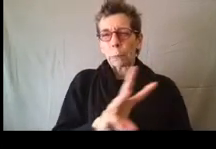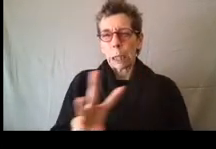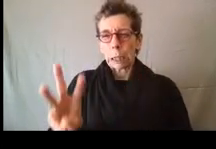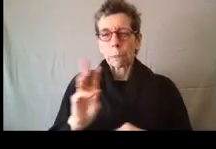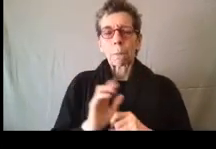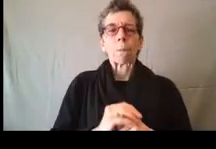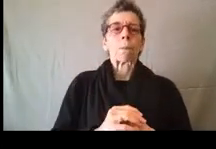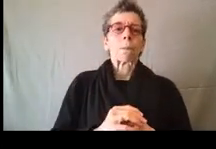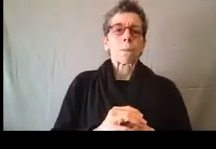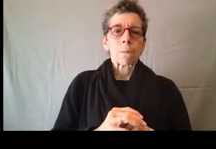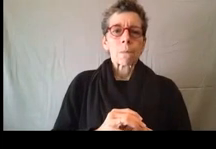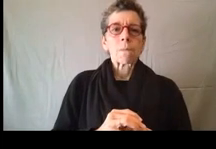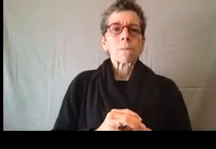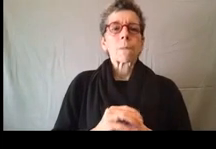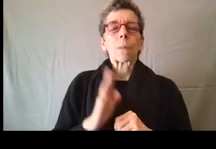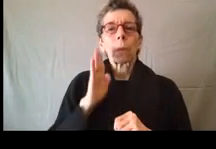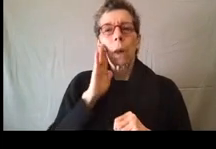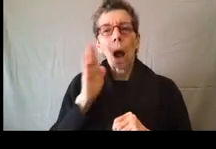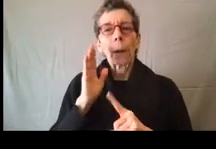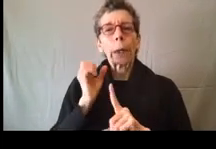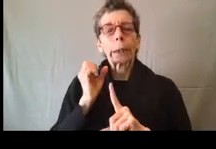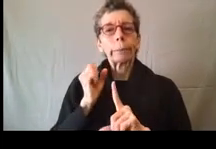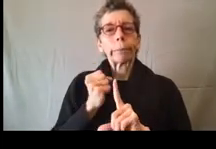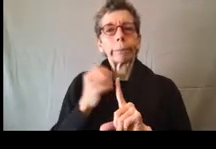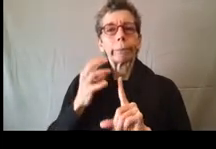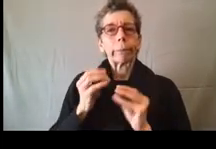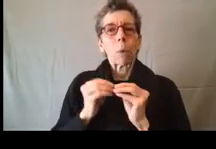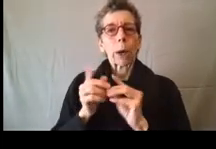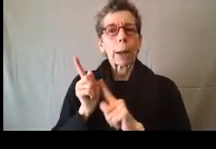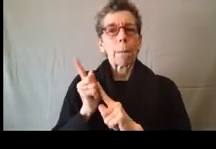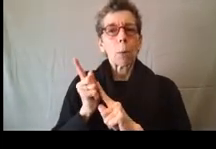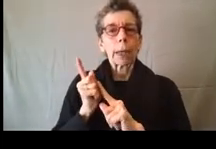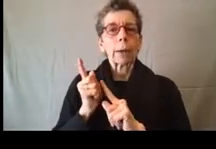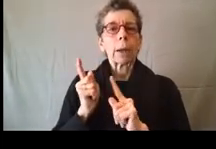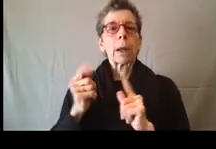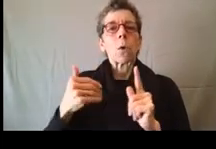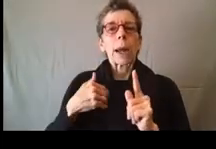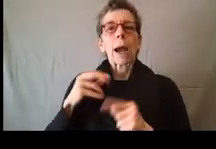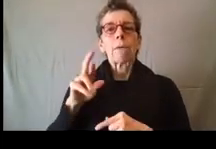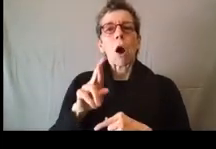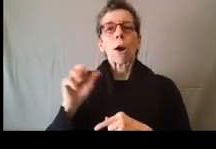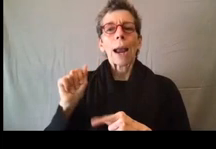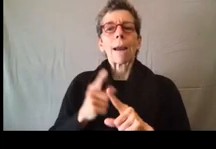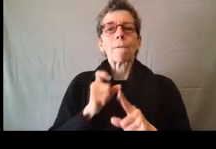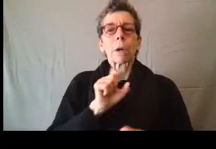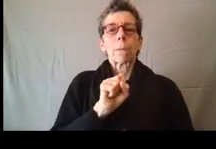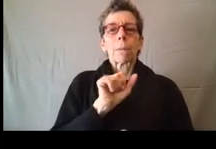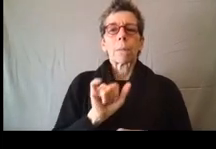I will explain this in a bit, we will also have research assistants at Syracuse going